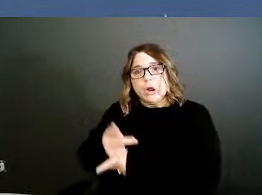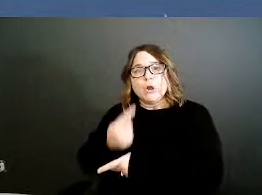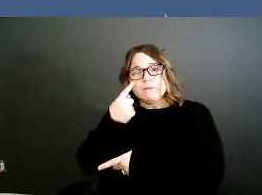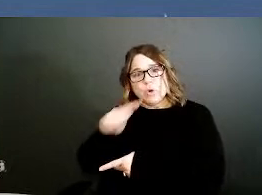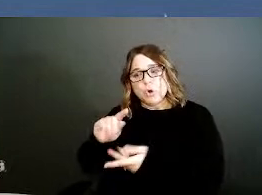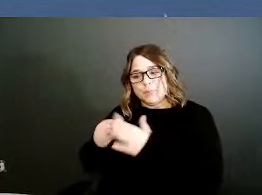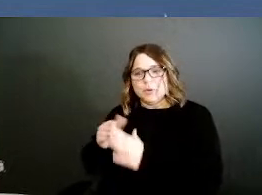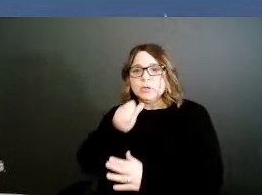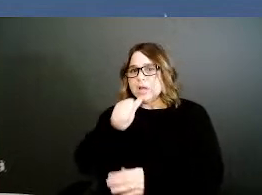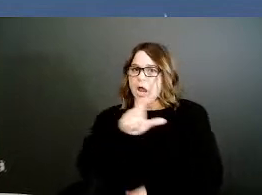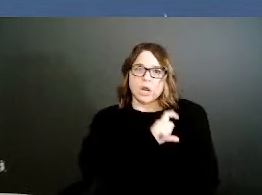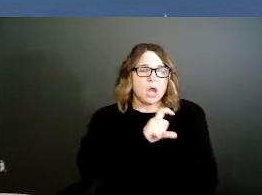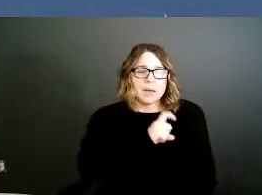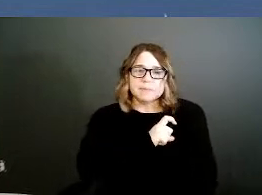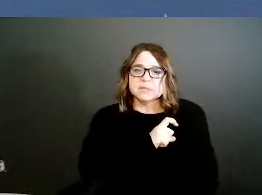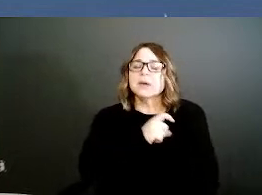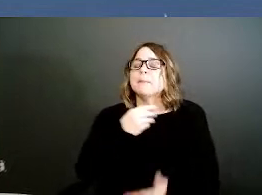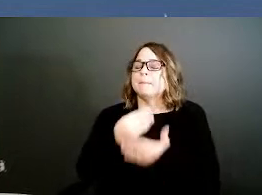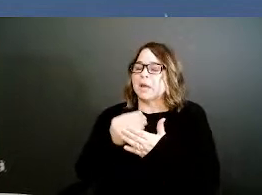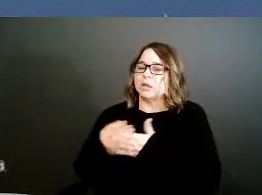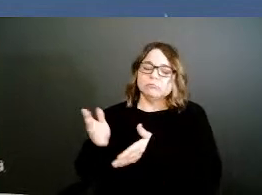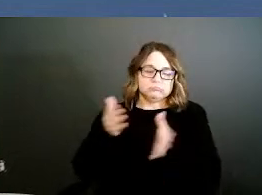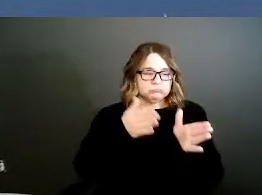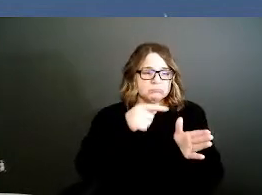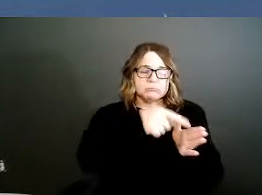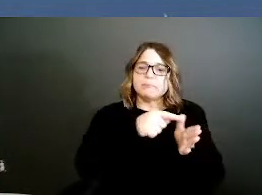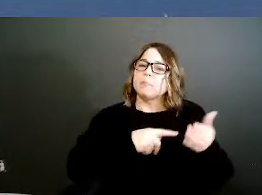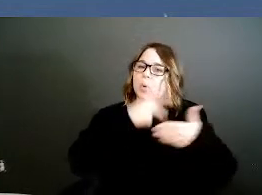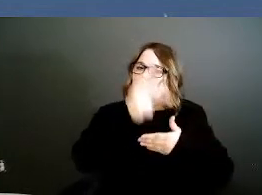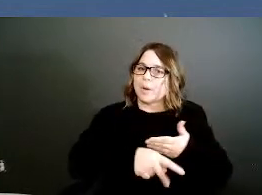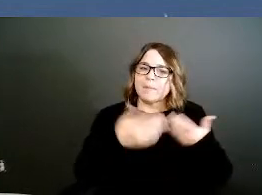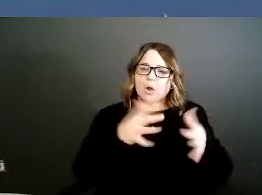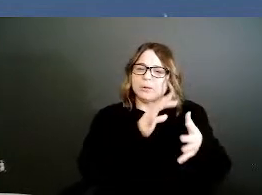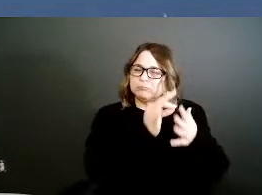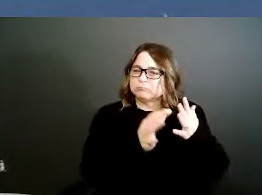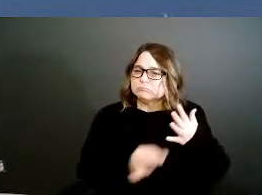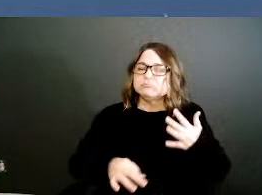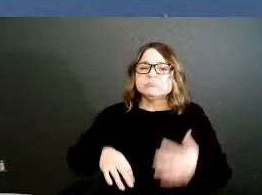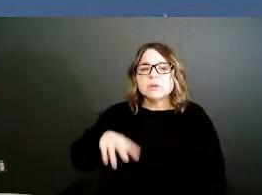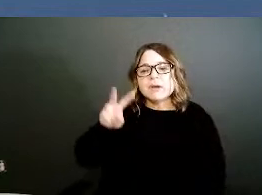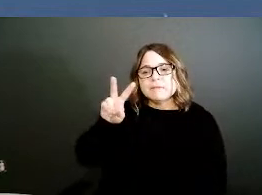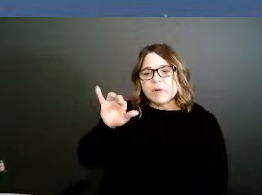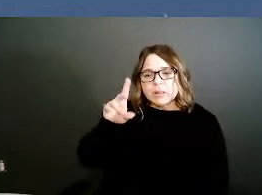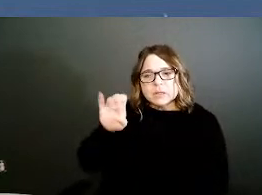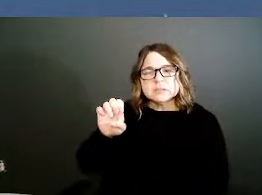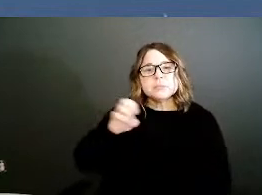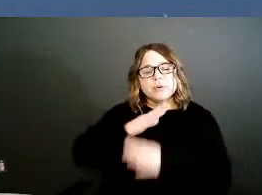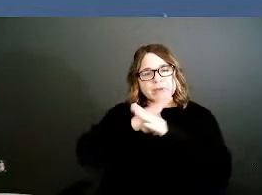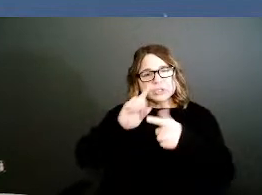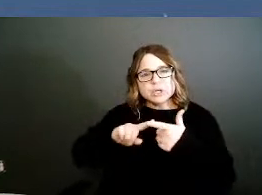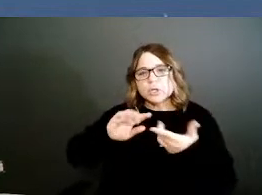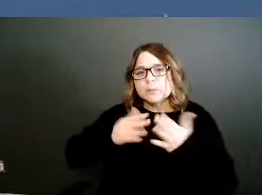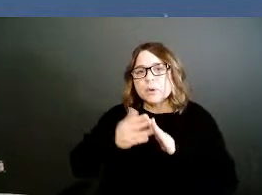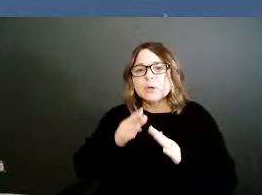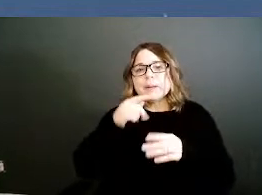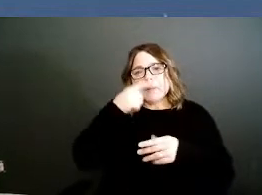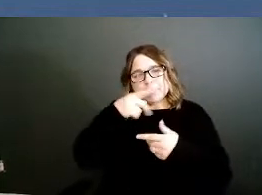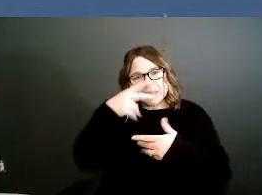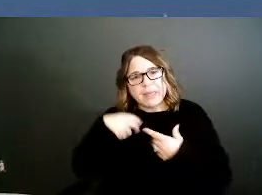FUNDING SHOULD GO TOWARDS MANY OF THE OFFICE OF OFFICE OF PROGRAMS THAT CALLERS HAVE ALREADY MENTIONED, SUCH AS THE HOUSING PROGRAMS,